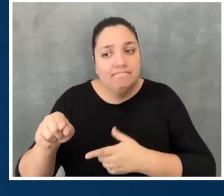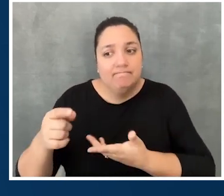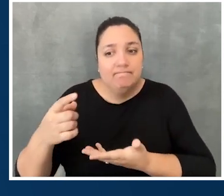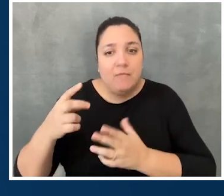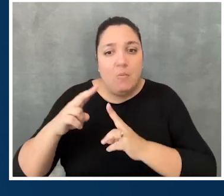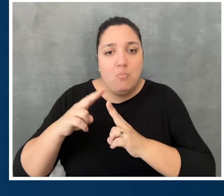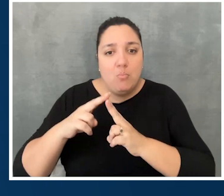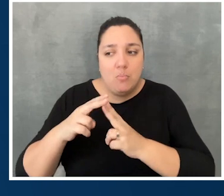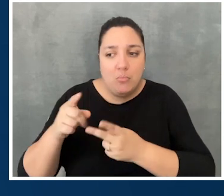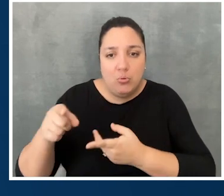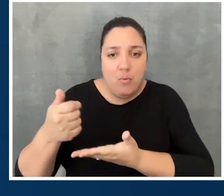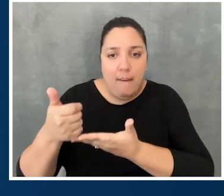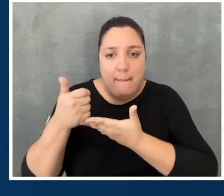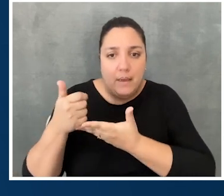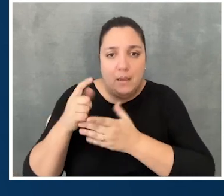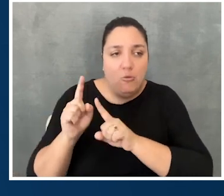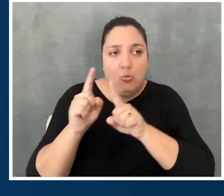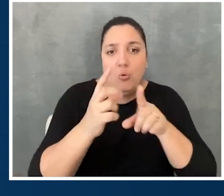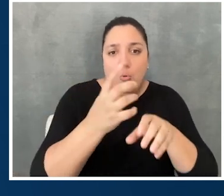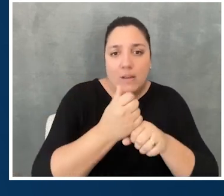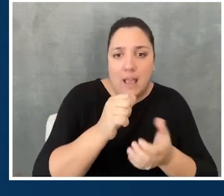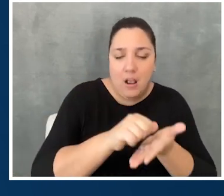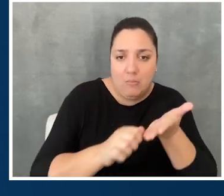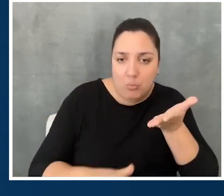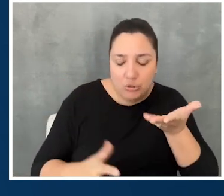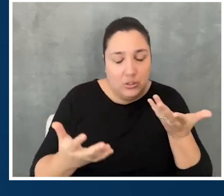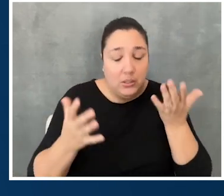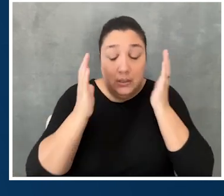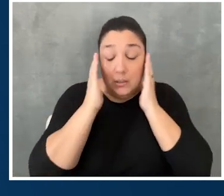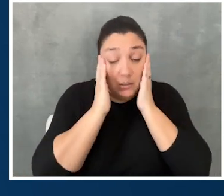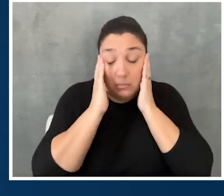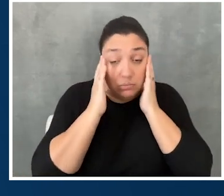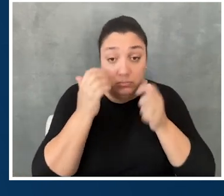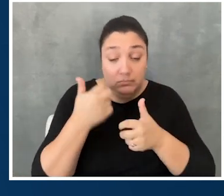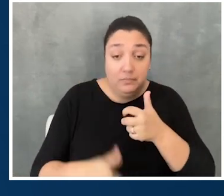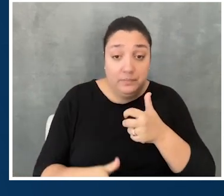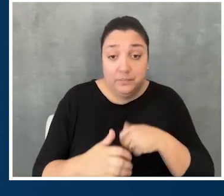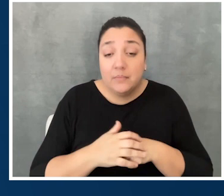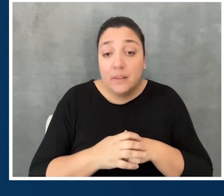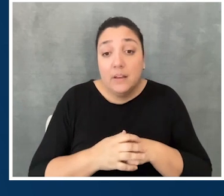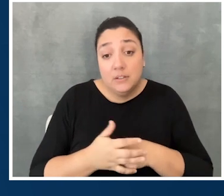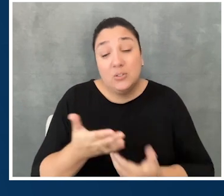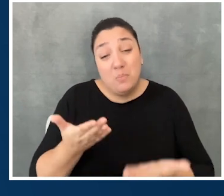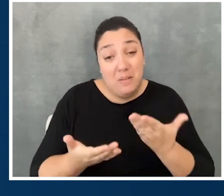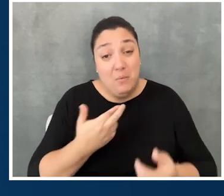in getting an abortion if needed. And so, you know, it could be, in that situation, a risk to somebody's life.